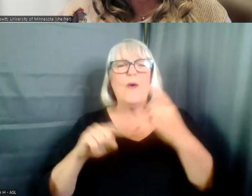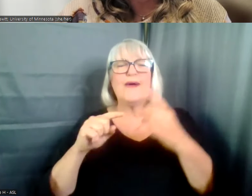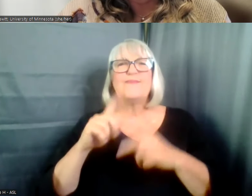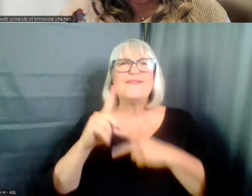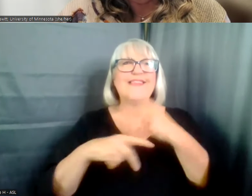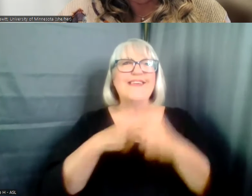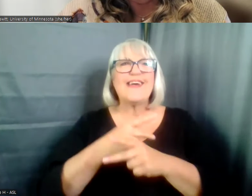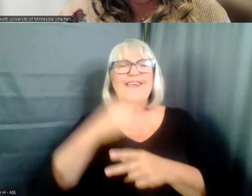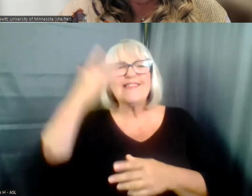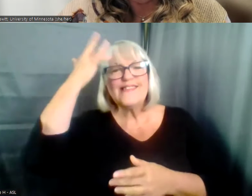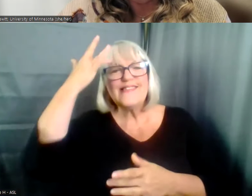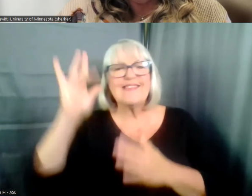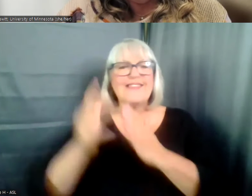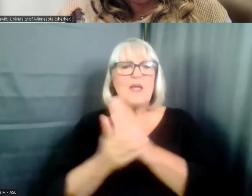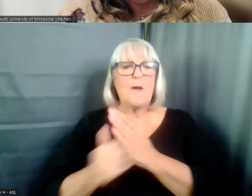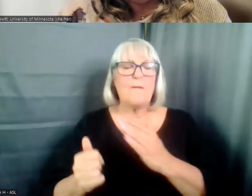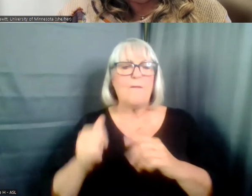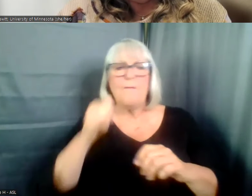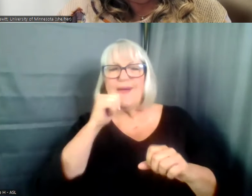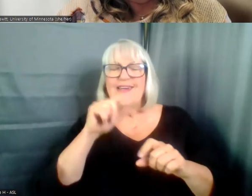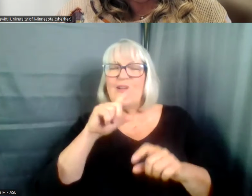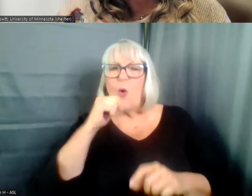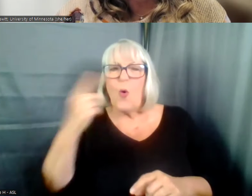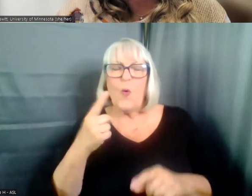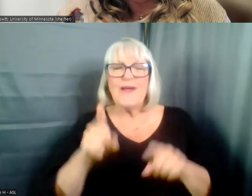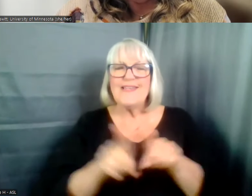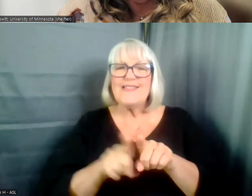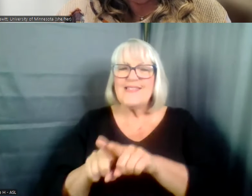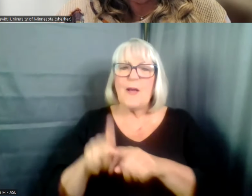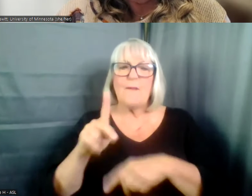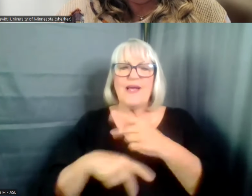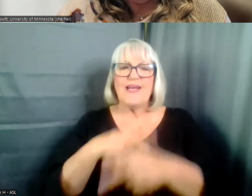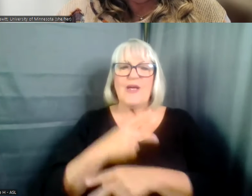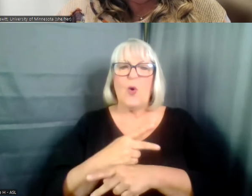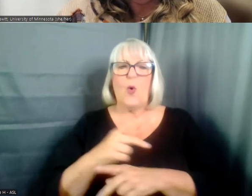they aren't exactly the same workforce and they use different words.